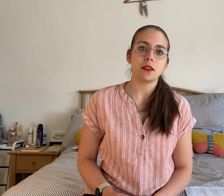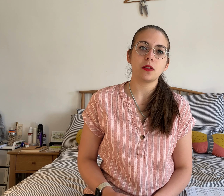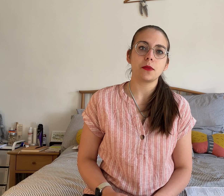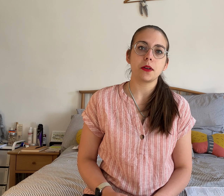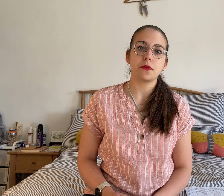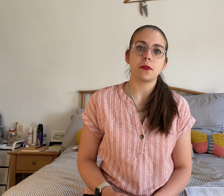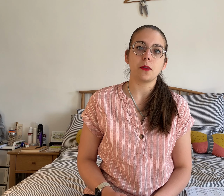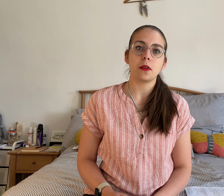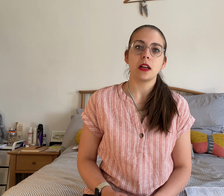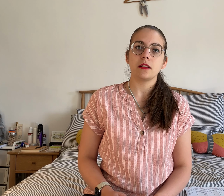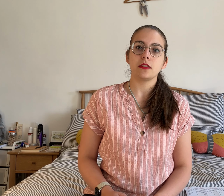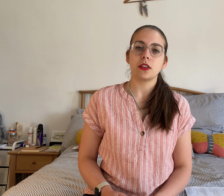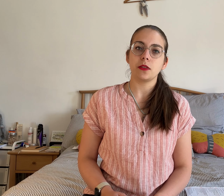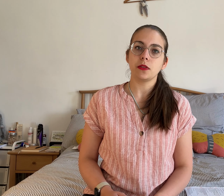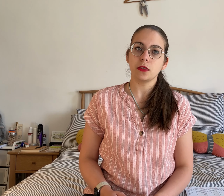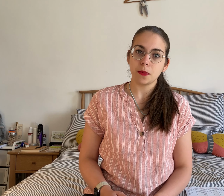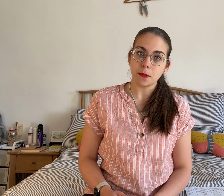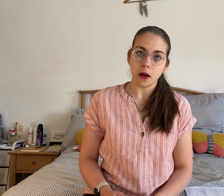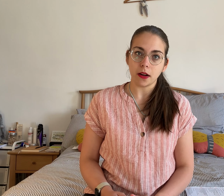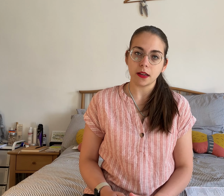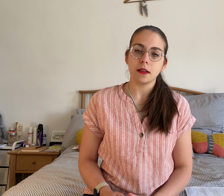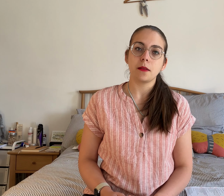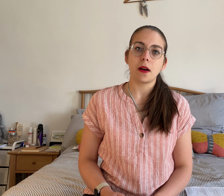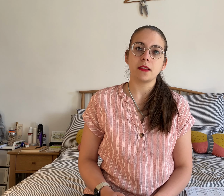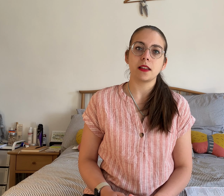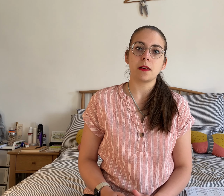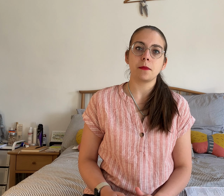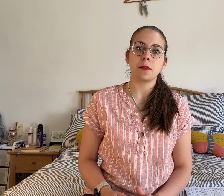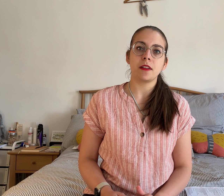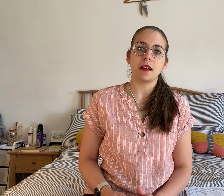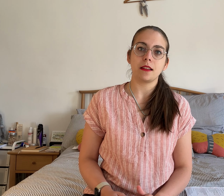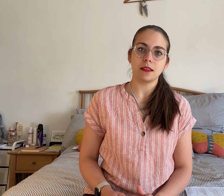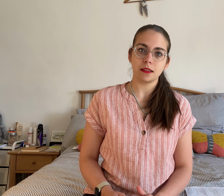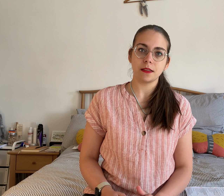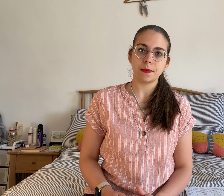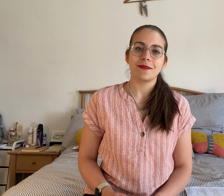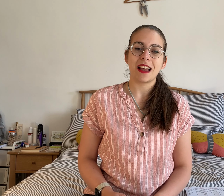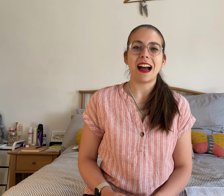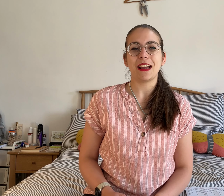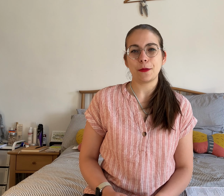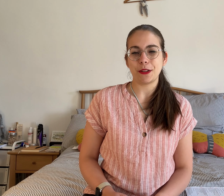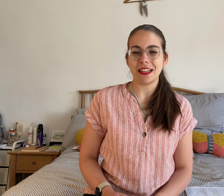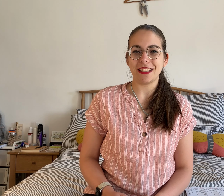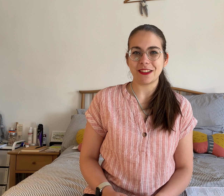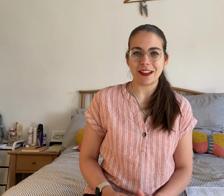tutorial for "She Used To Be Mine" by Sara Bareilles. I hope you'll enjoy it!